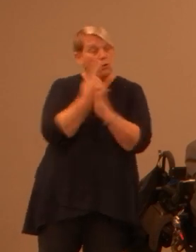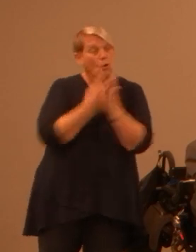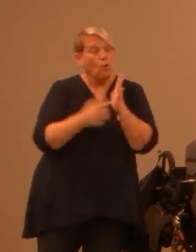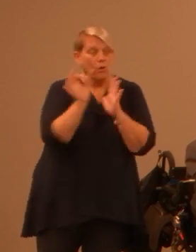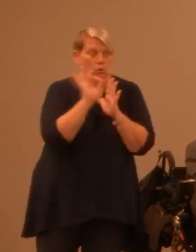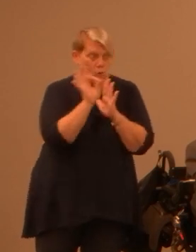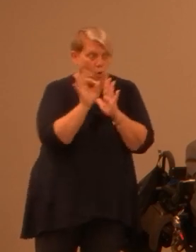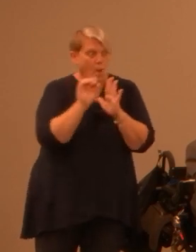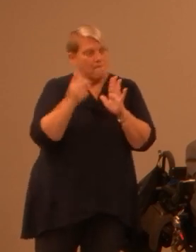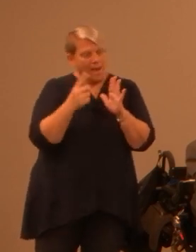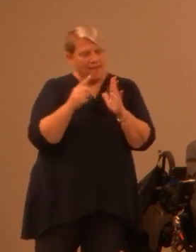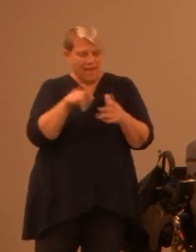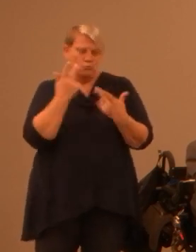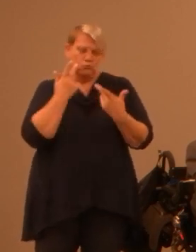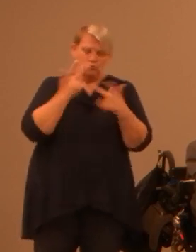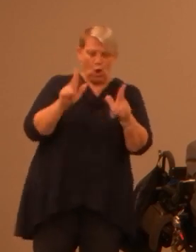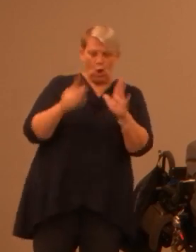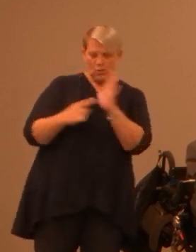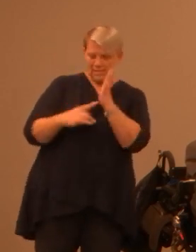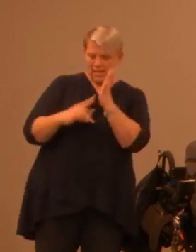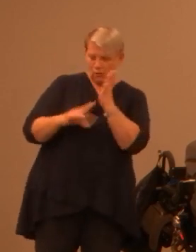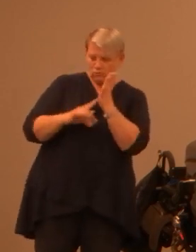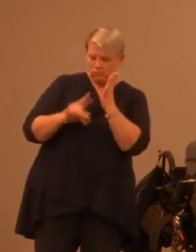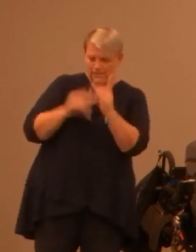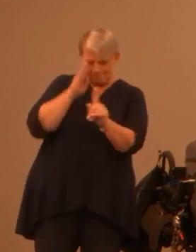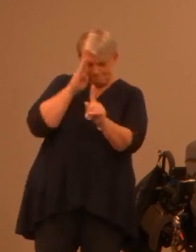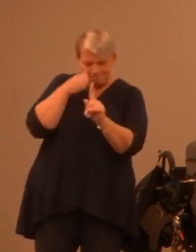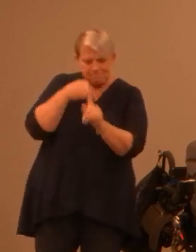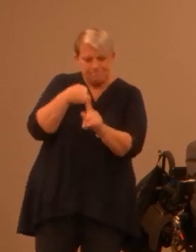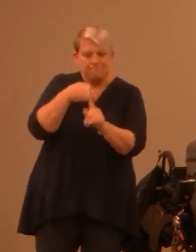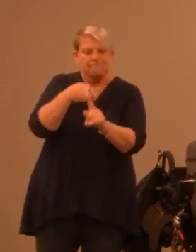but is a testament to Telstra's unwavering dedication to continue to make the